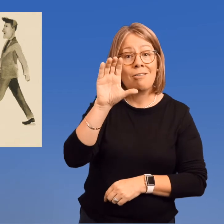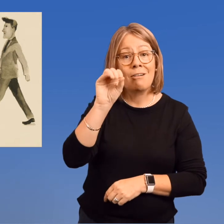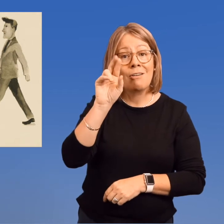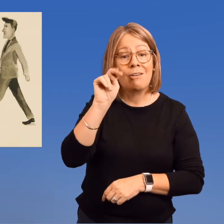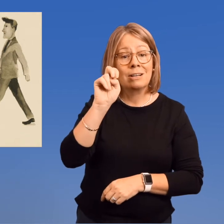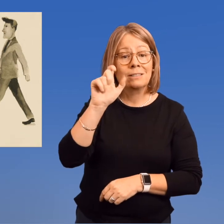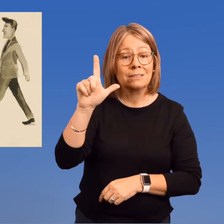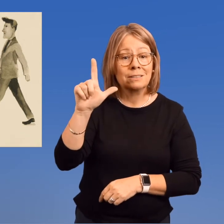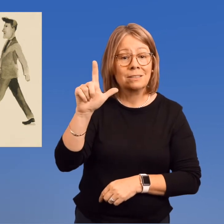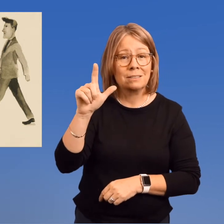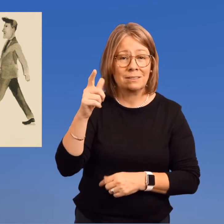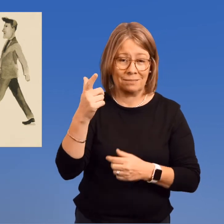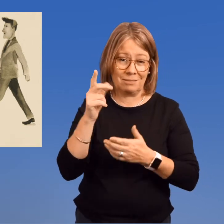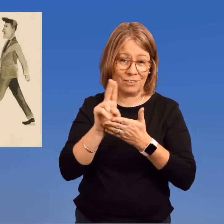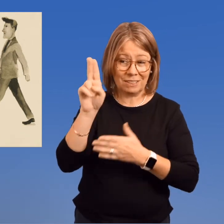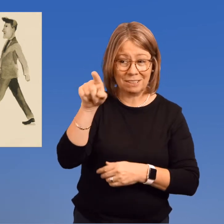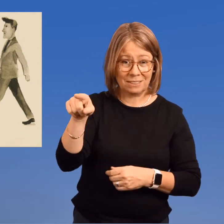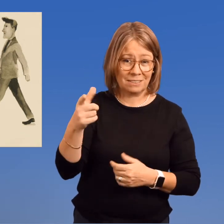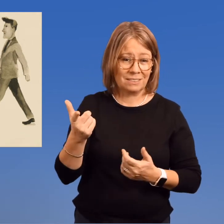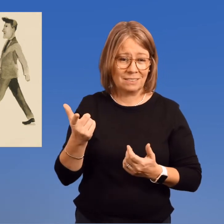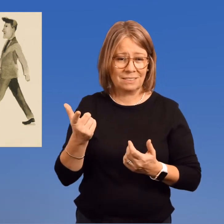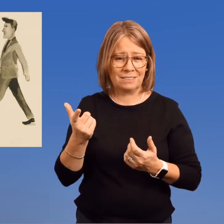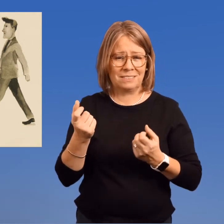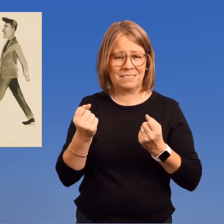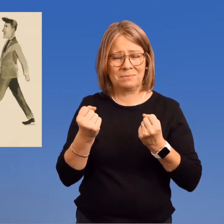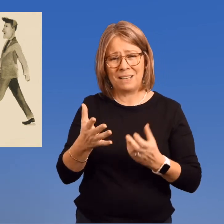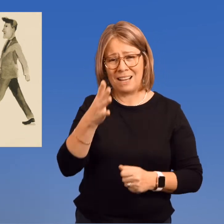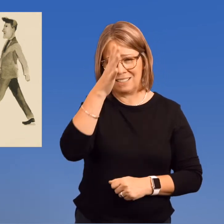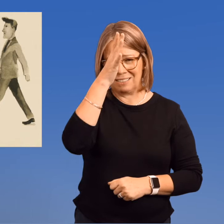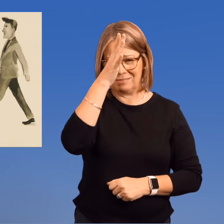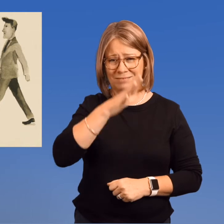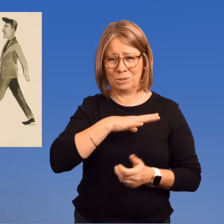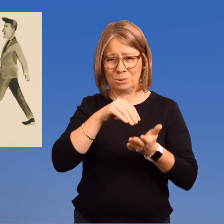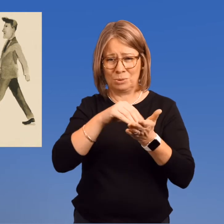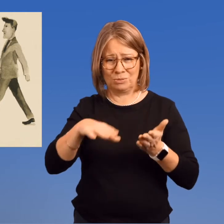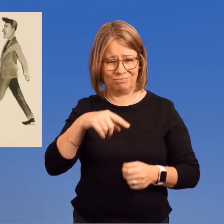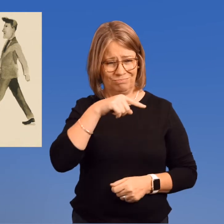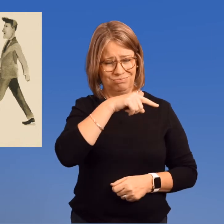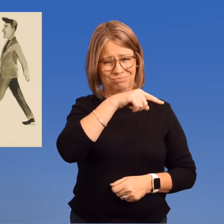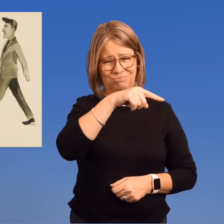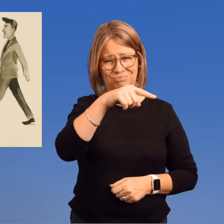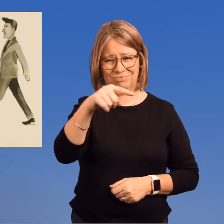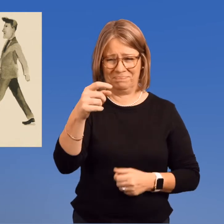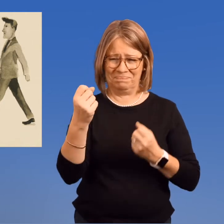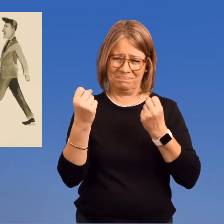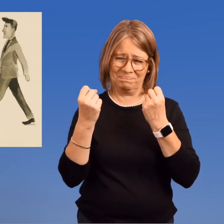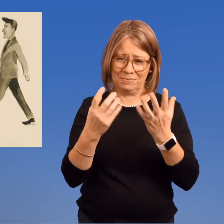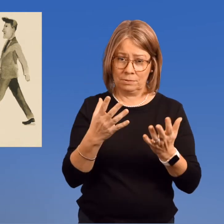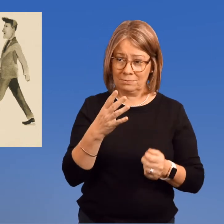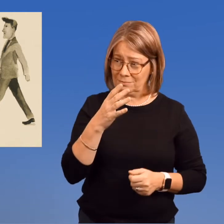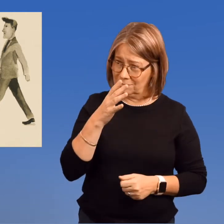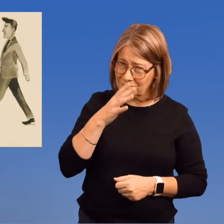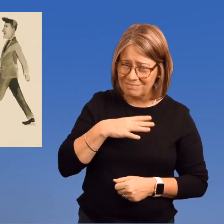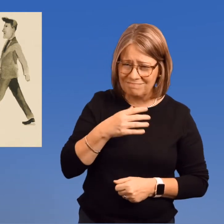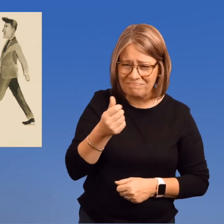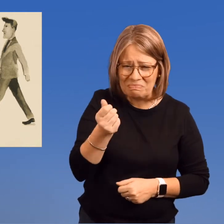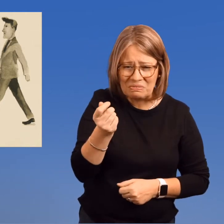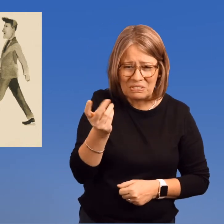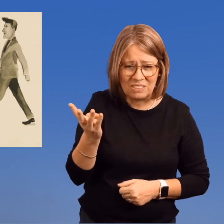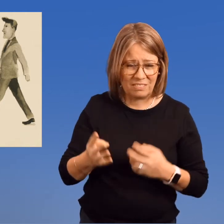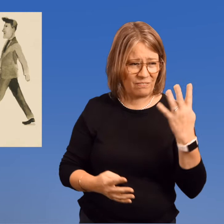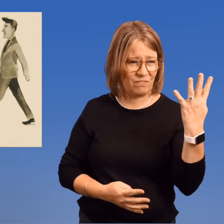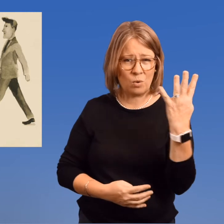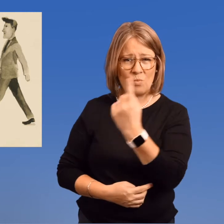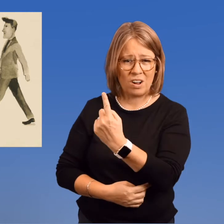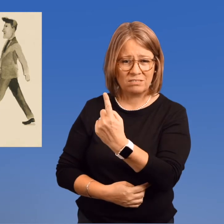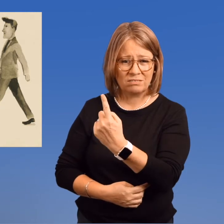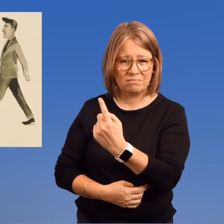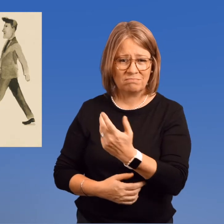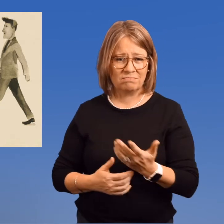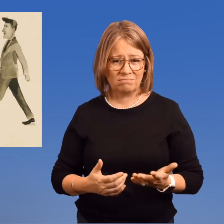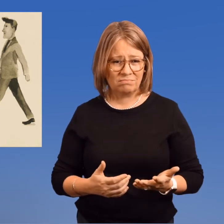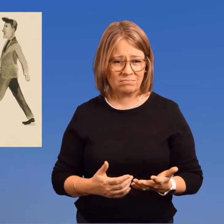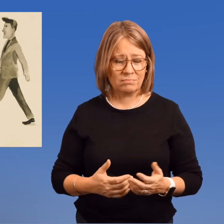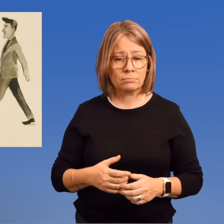At Cornell, male students outnumbered female students four to one.